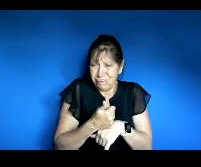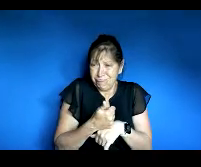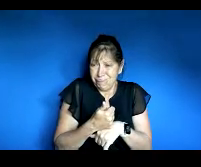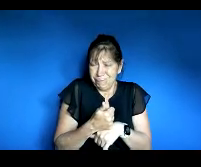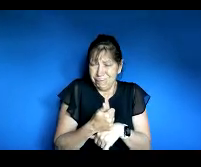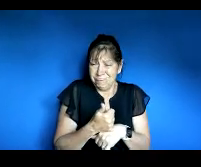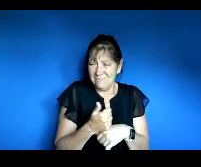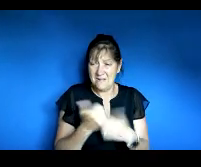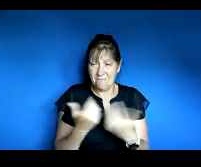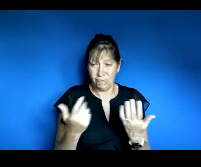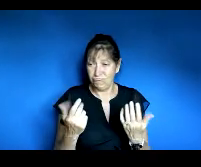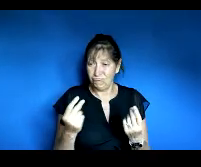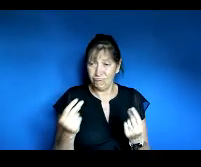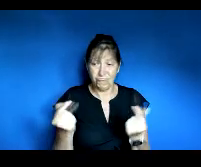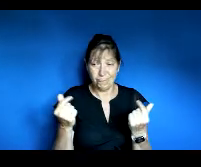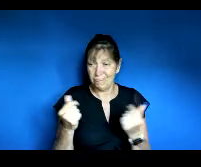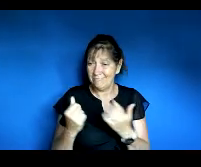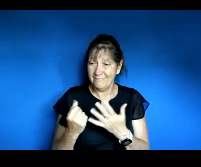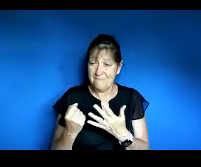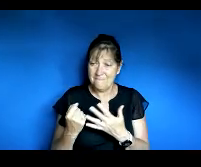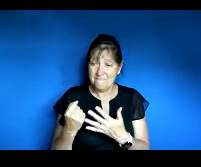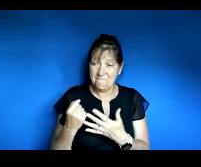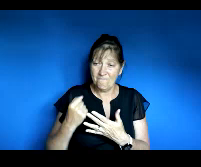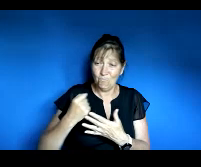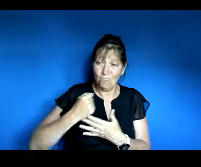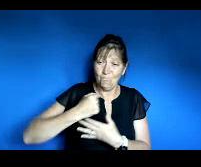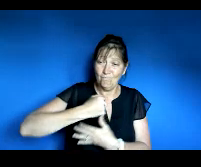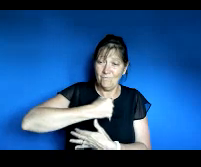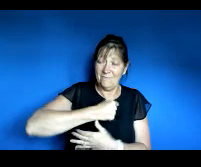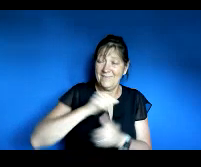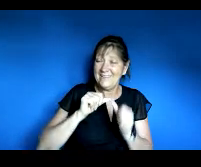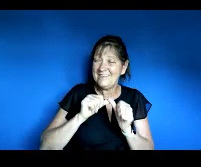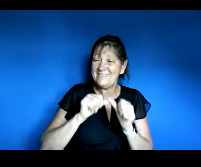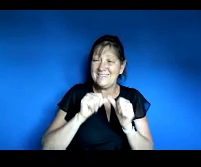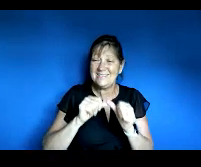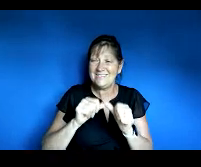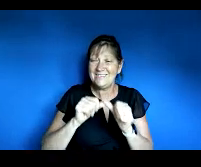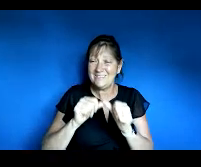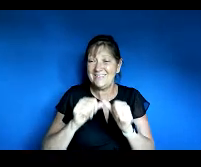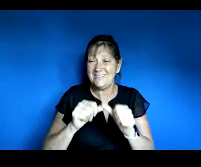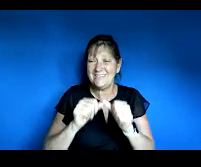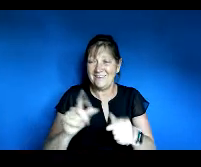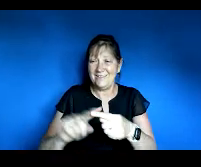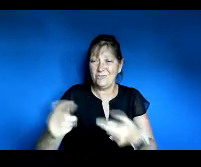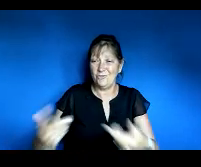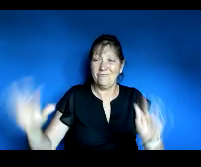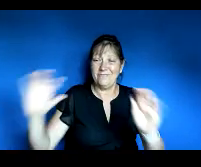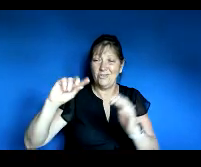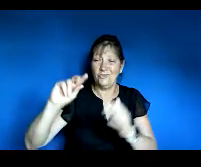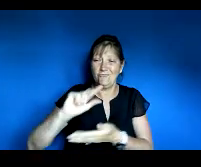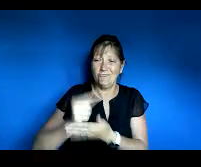for their initial set of accommodations, that's something they can continue semester to semester throughout their time at UVM,